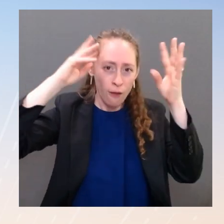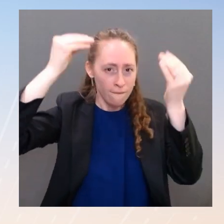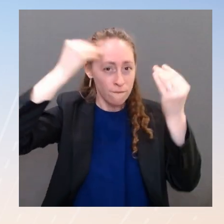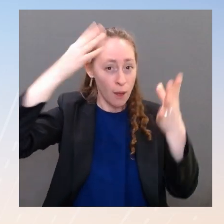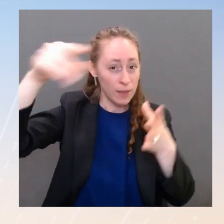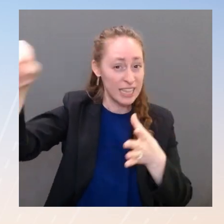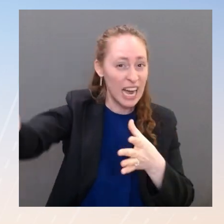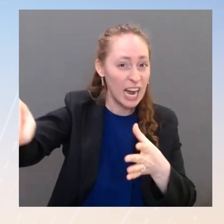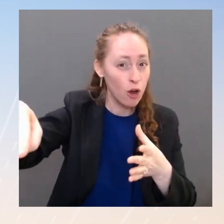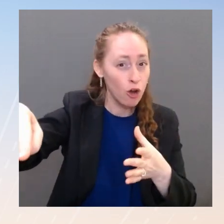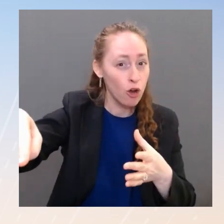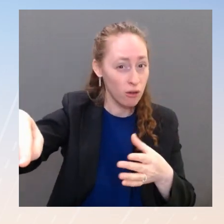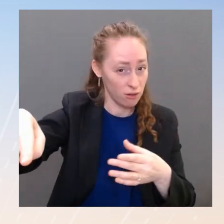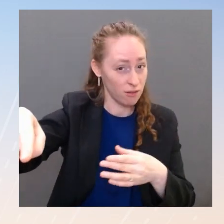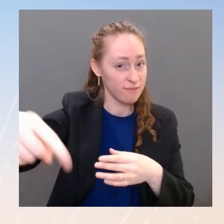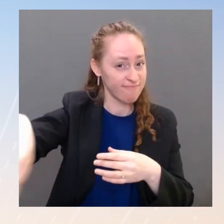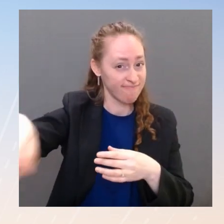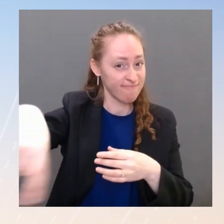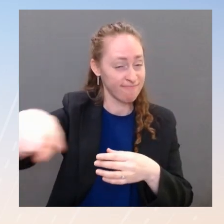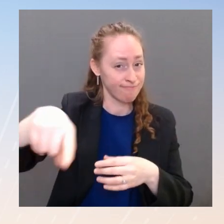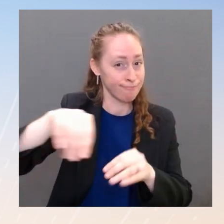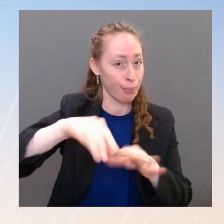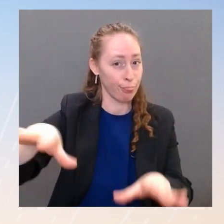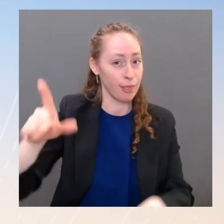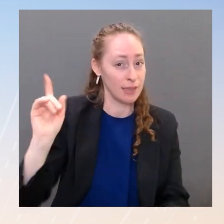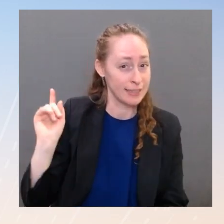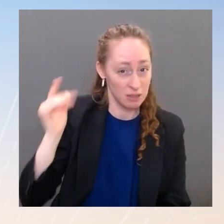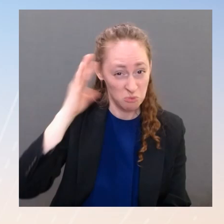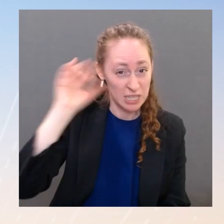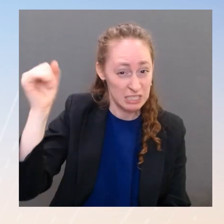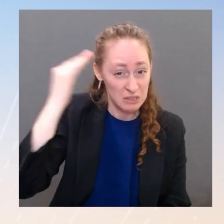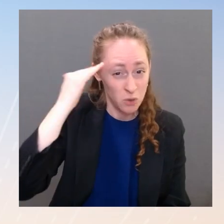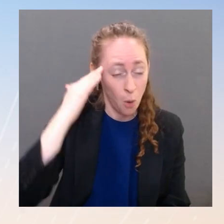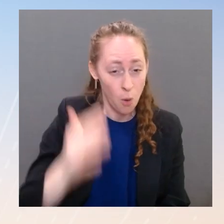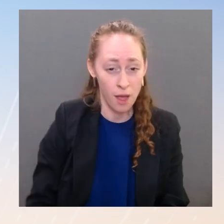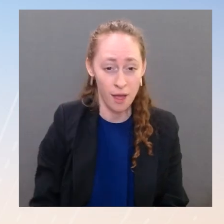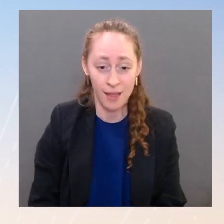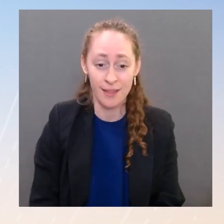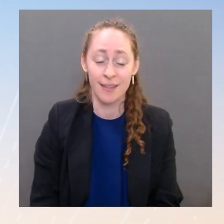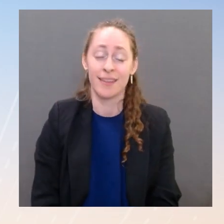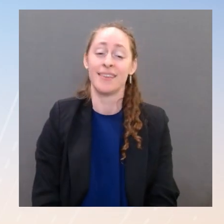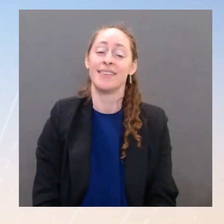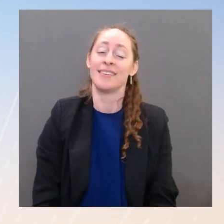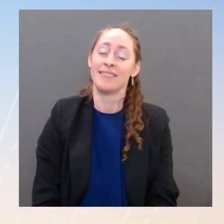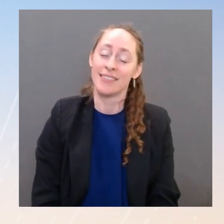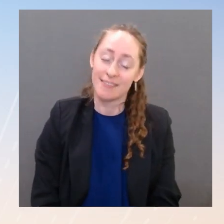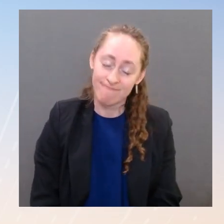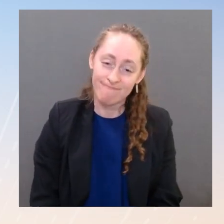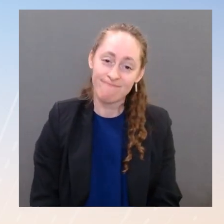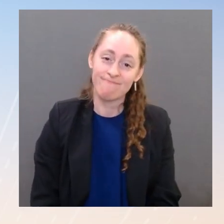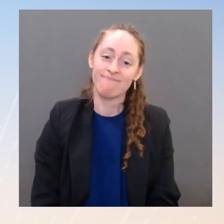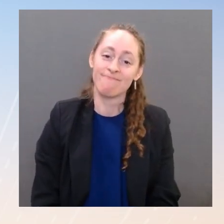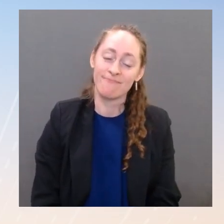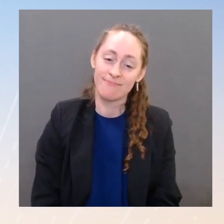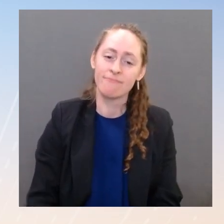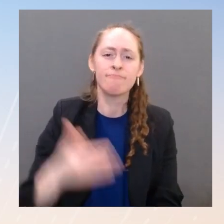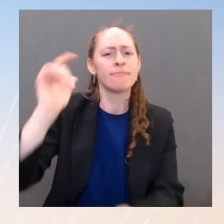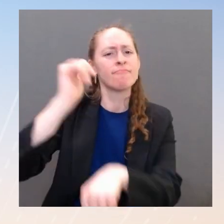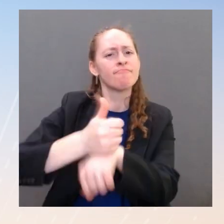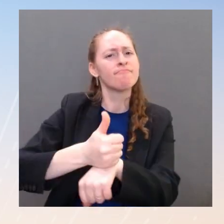under the Trump administration -- to take steps to address disinformation, address the use of disinformation